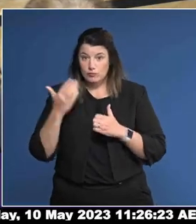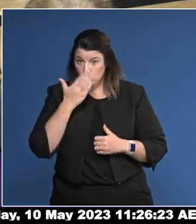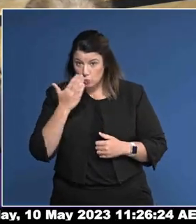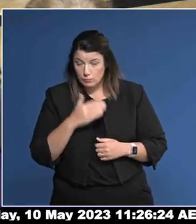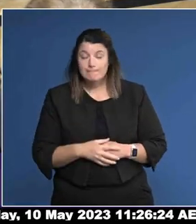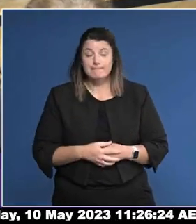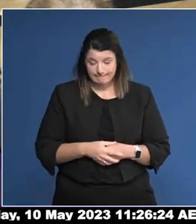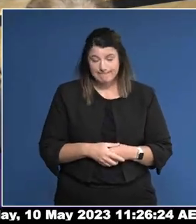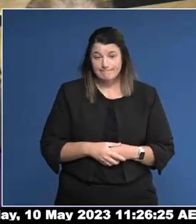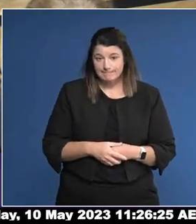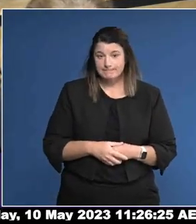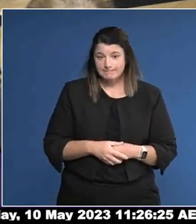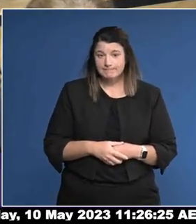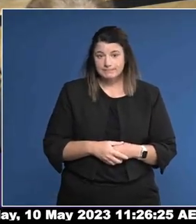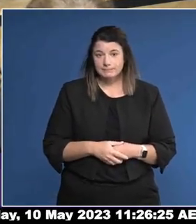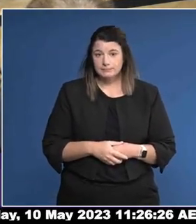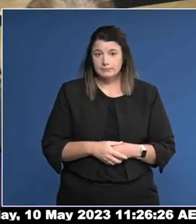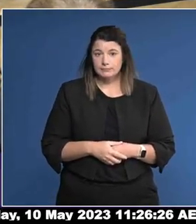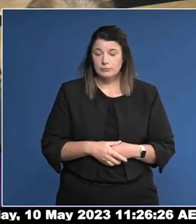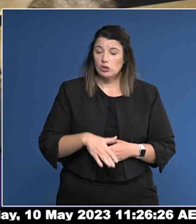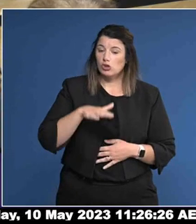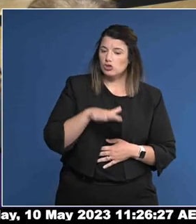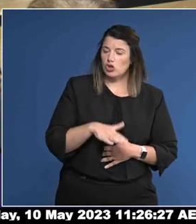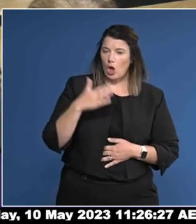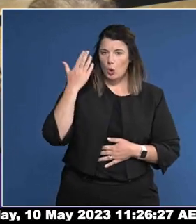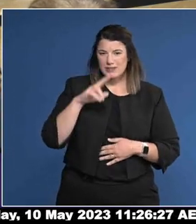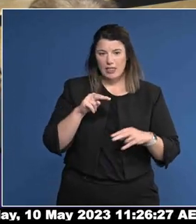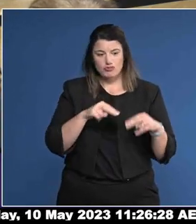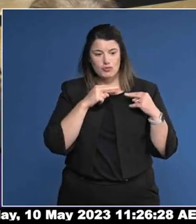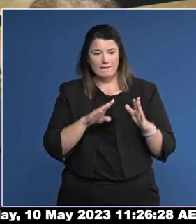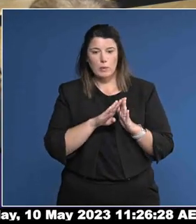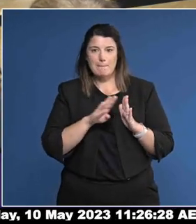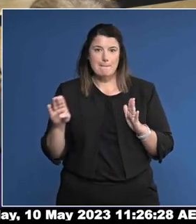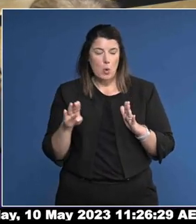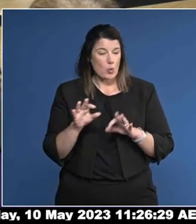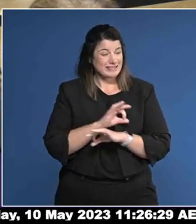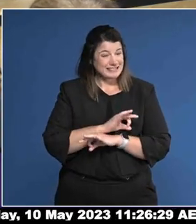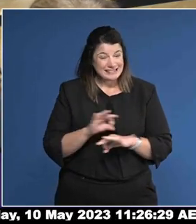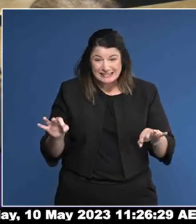Given the fact that the Child Death Review Board did not undertake a deep